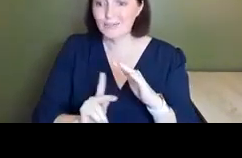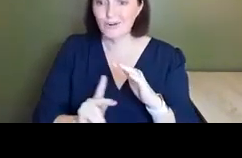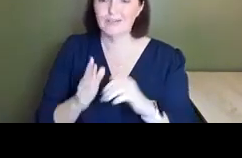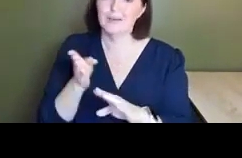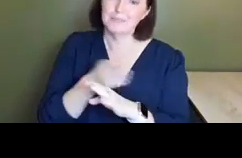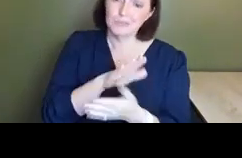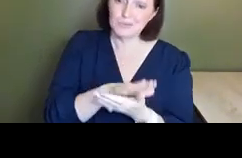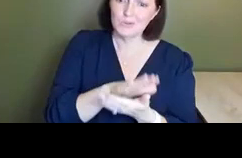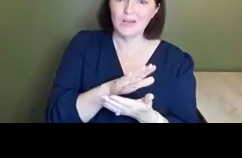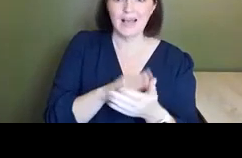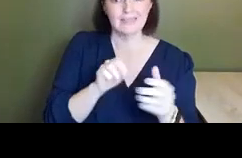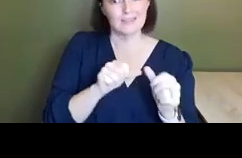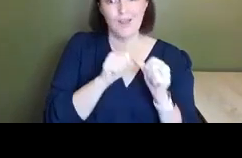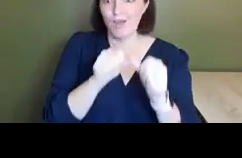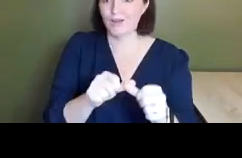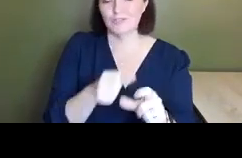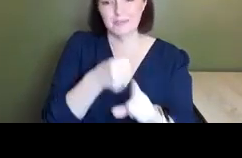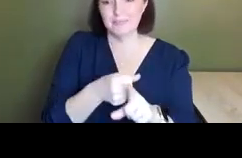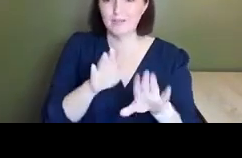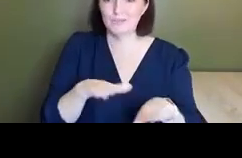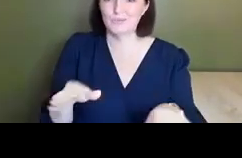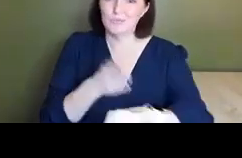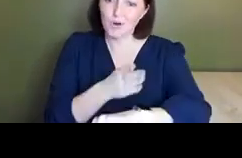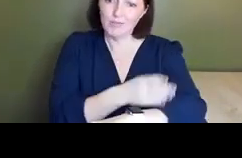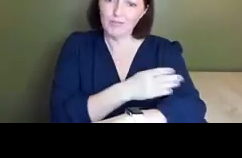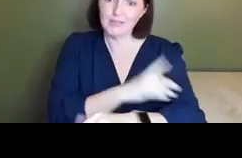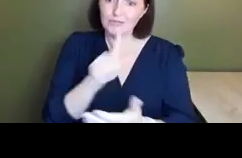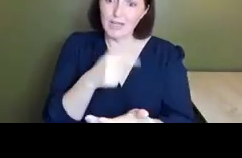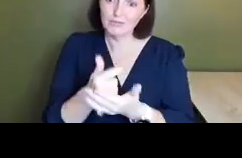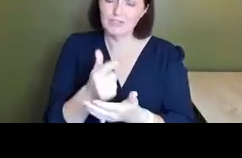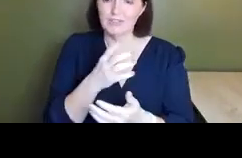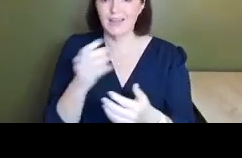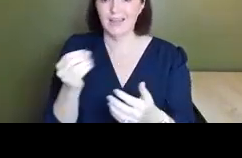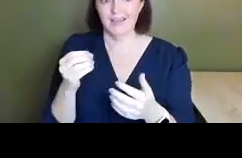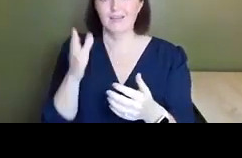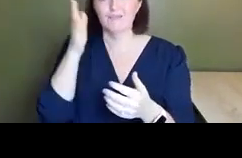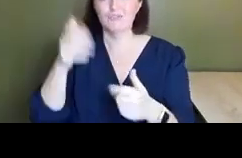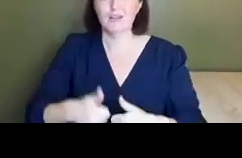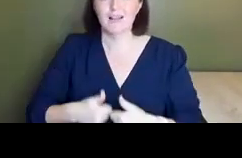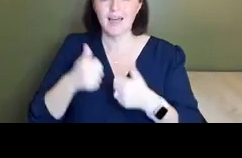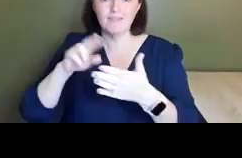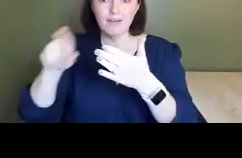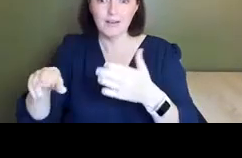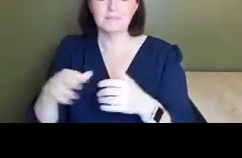long term impacts on school progress graduation and future life outcomes. Preschool has enduring